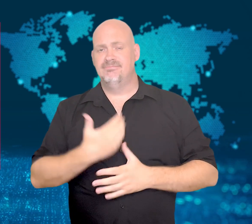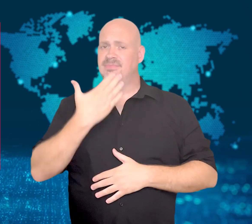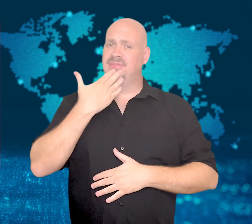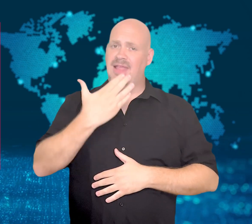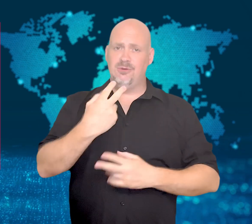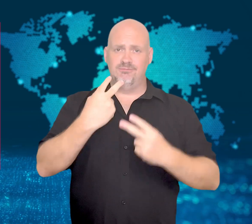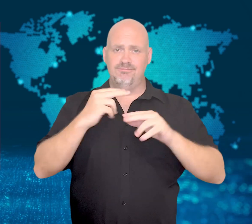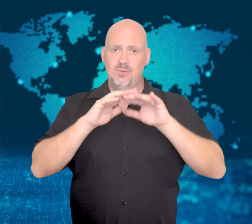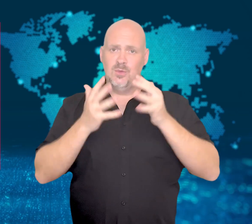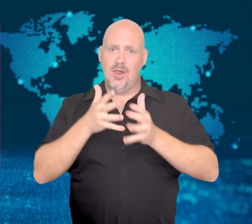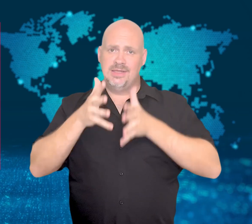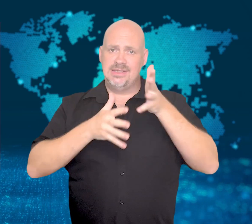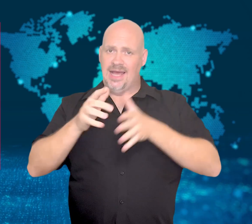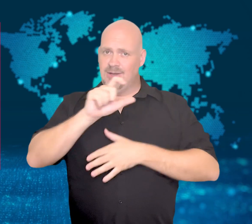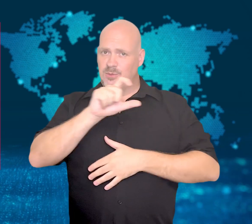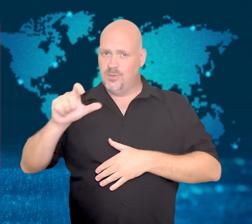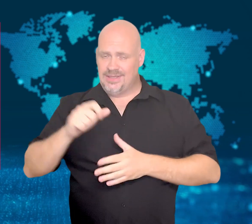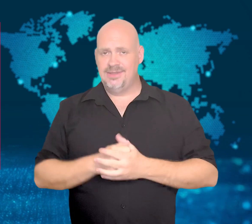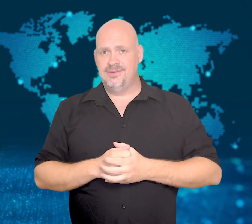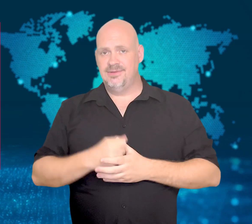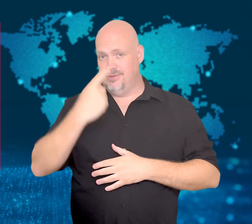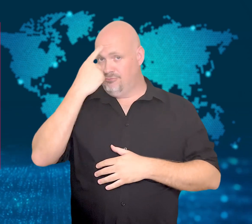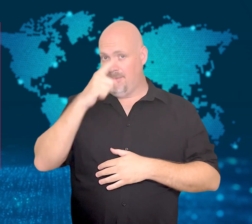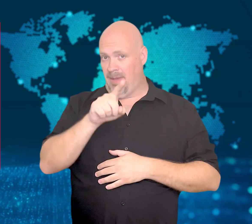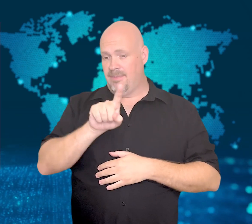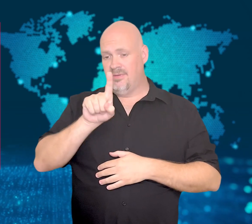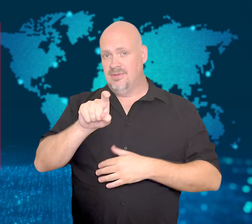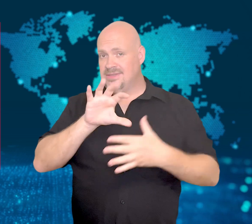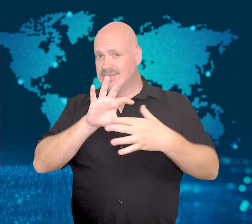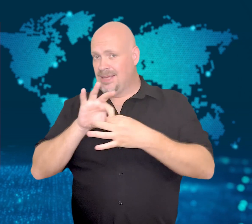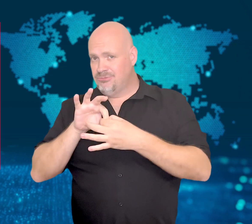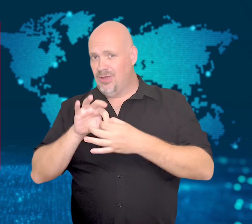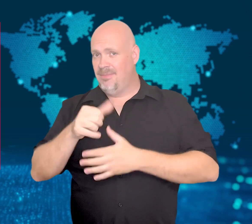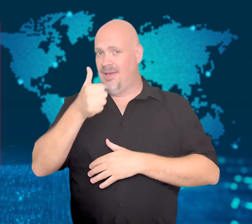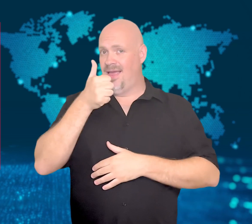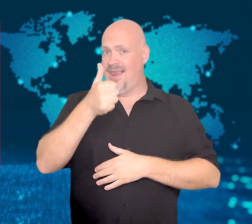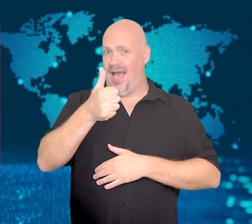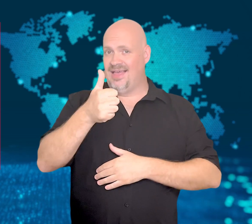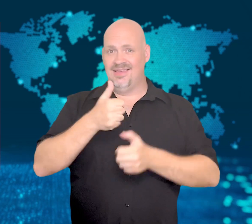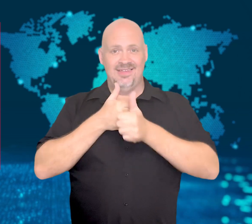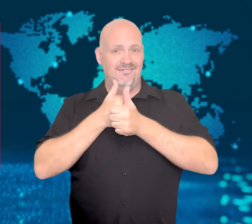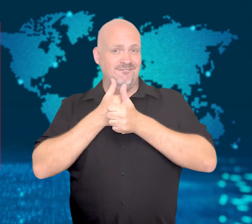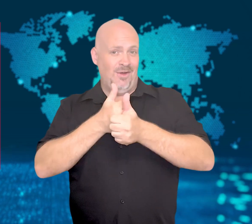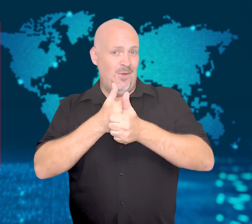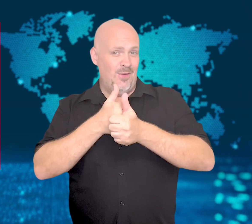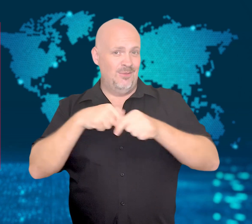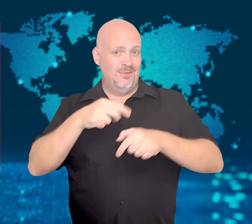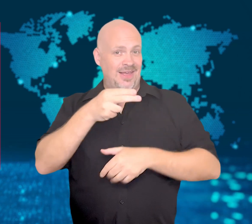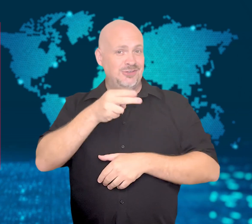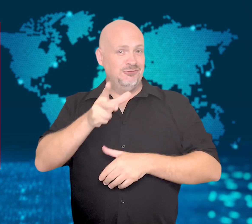Thank you for watching WorldSign Week. Don't forget to subscribe, like, and follow H3 World TV